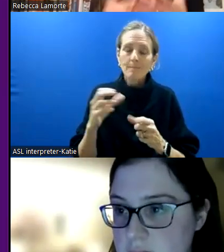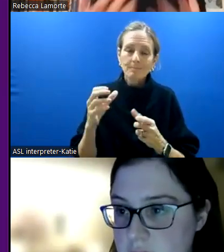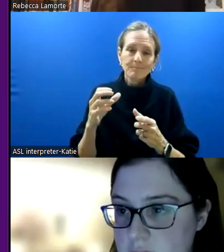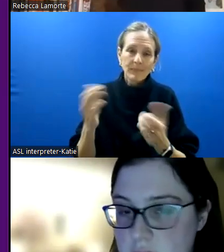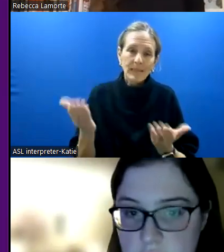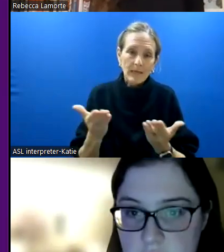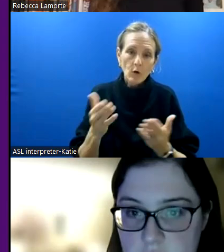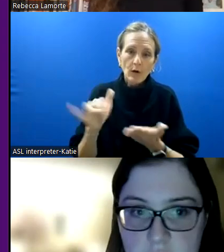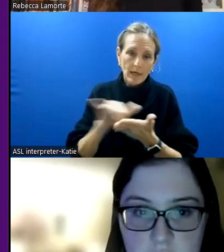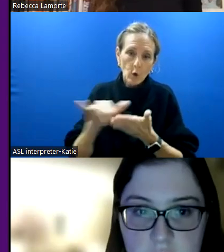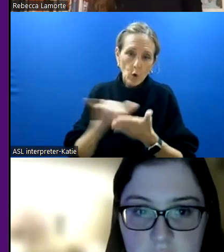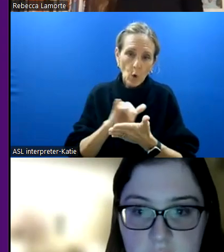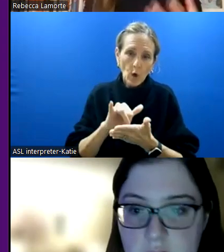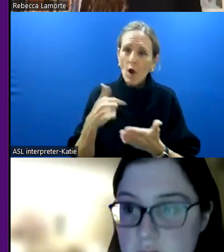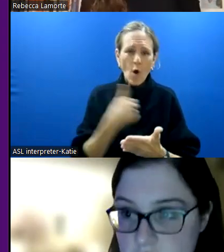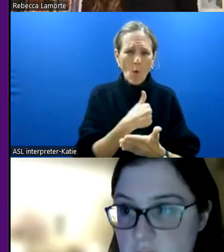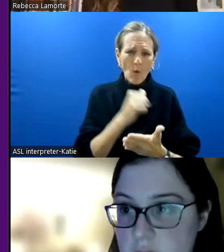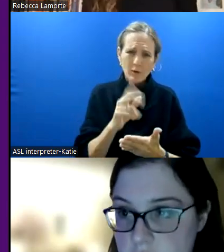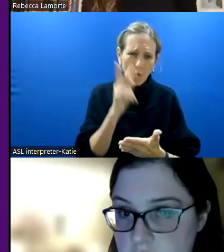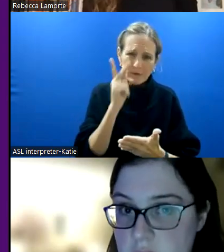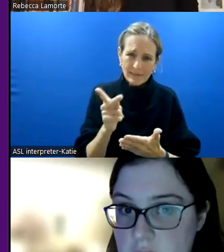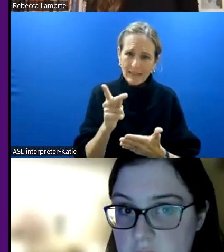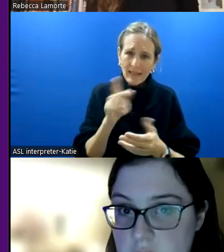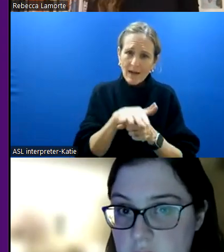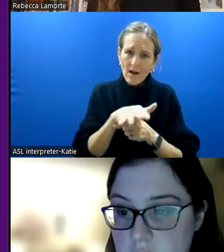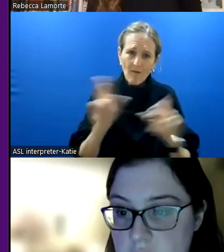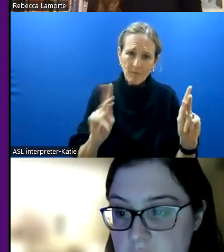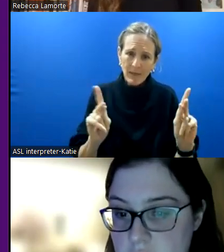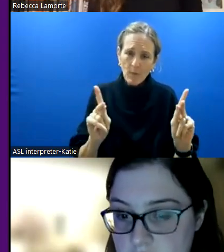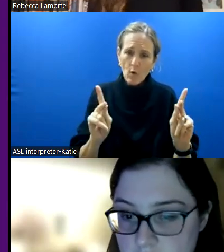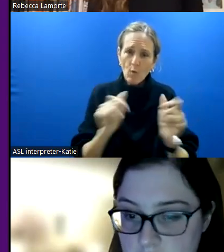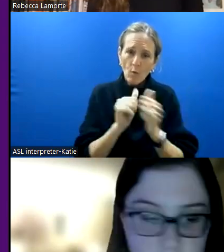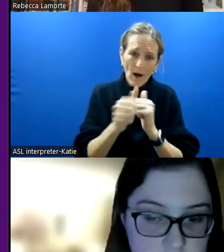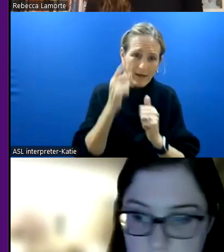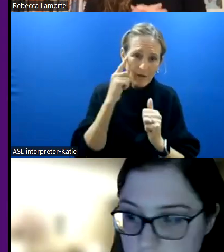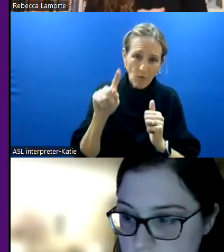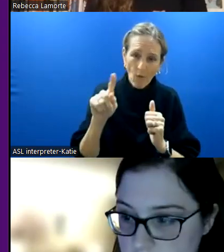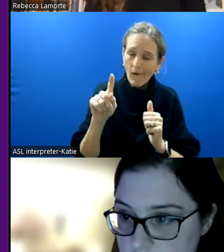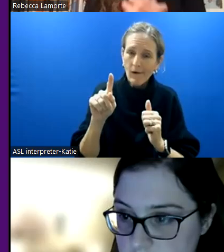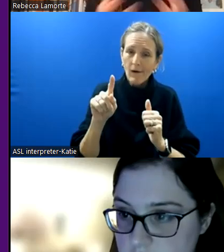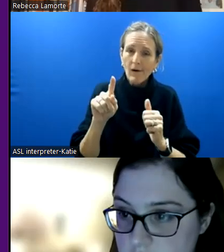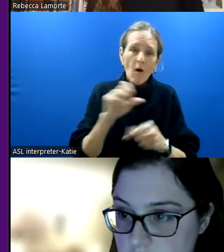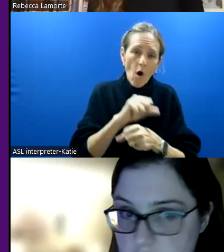enough people running for office and winning their elections if and when they do. There are a number of reasons why.